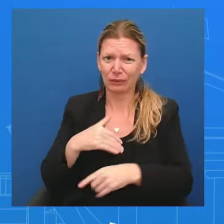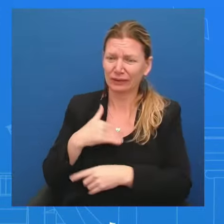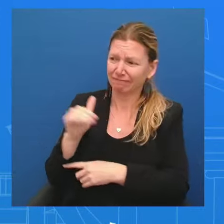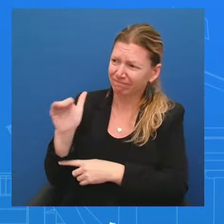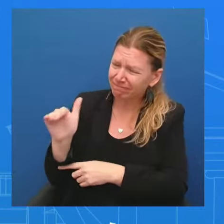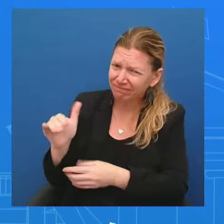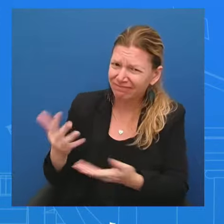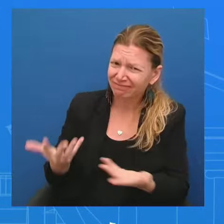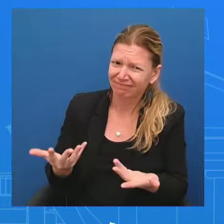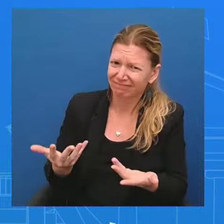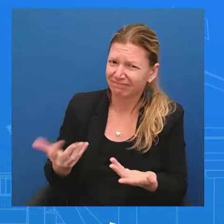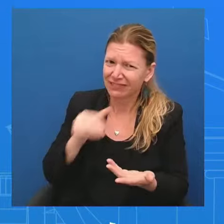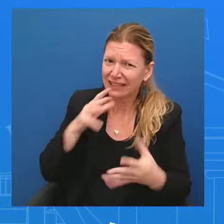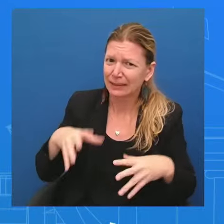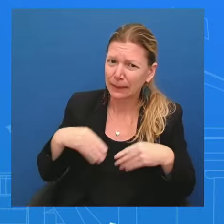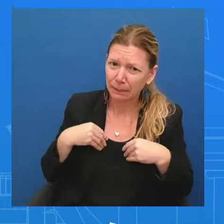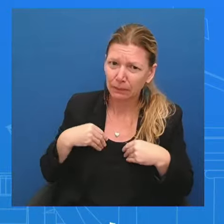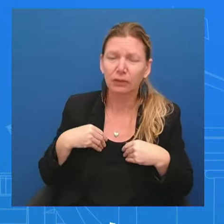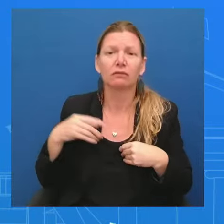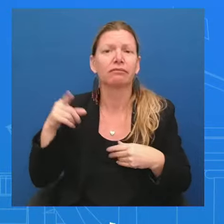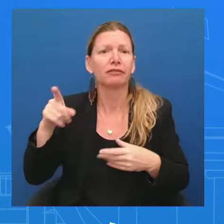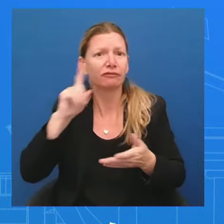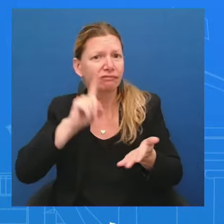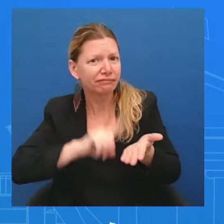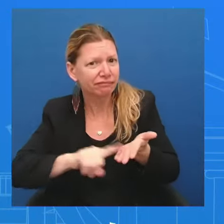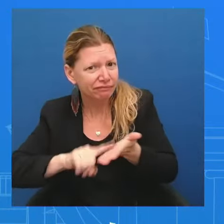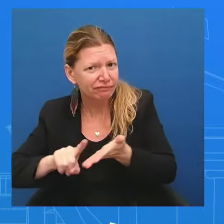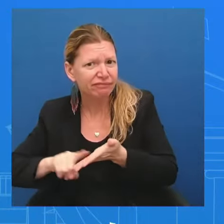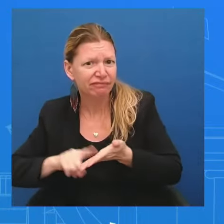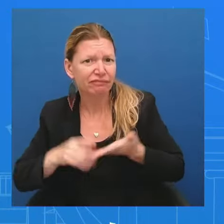The Press: But the President doesn't have a personal limit to this?